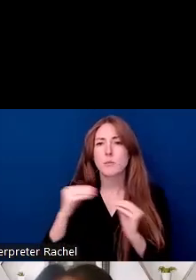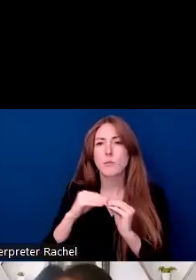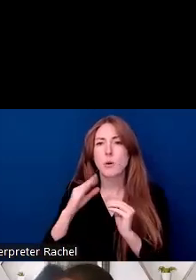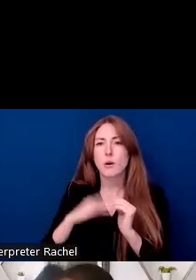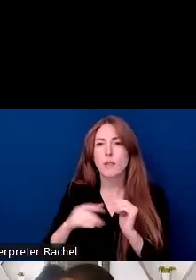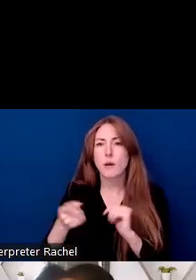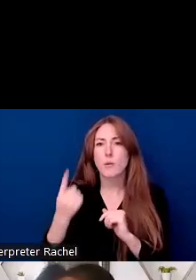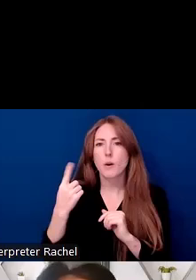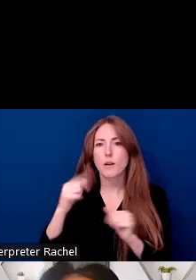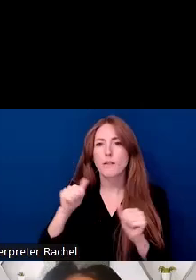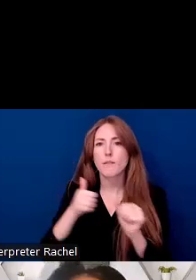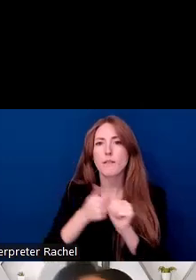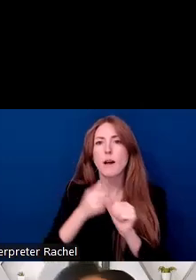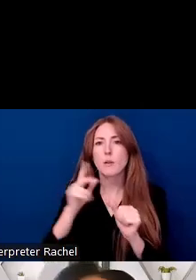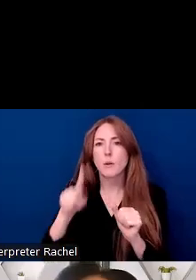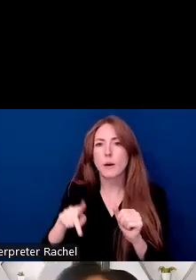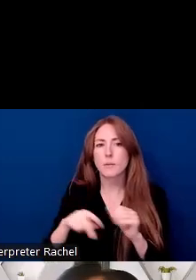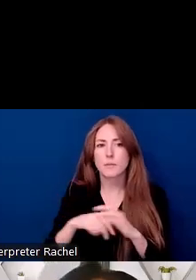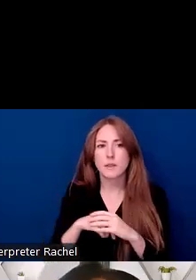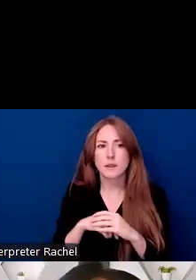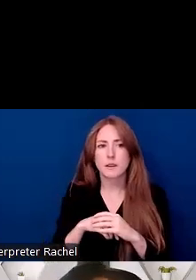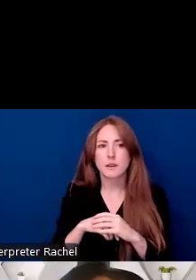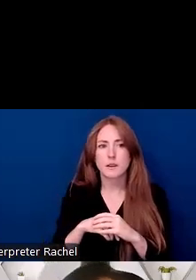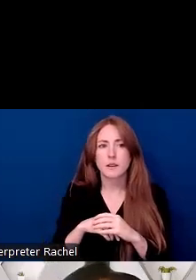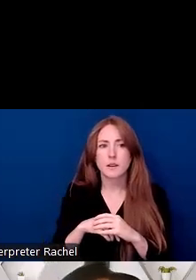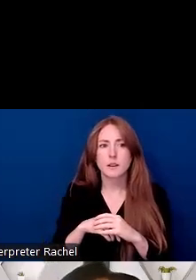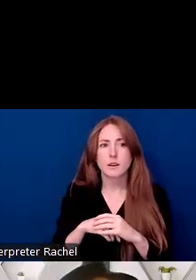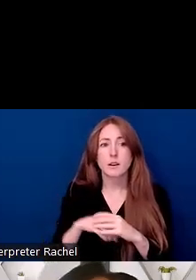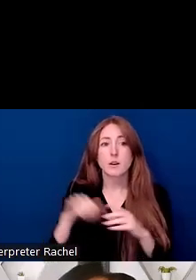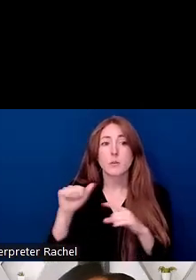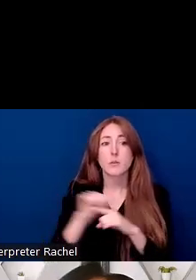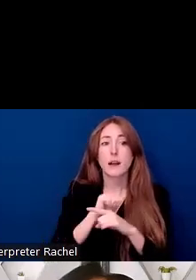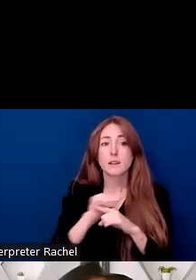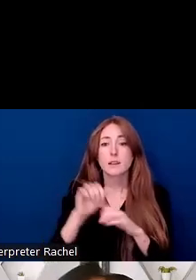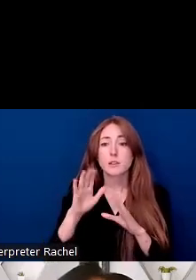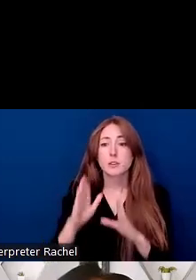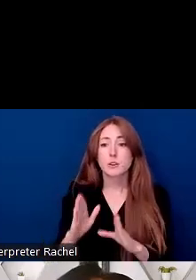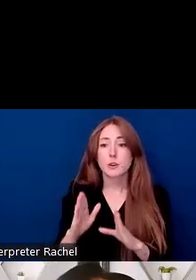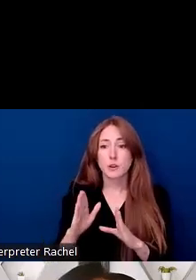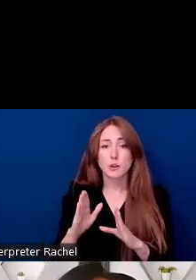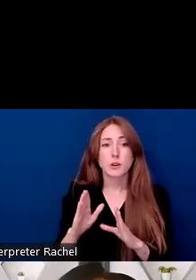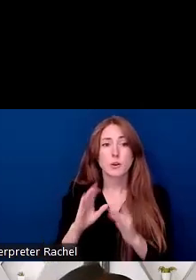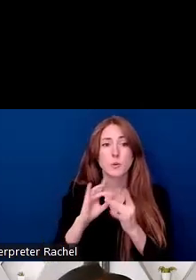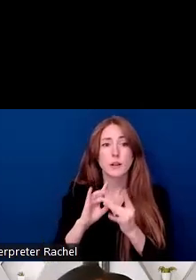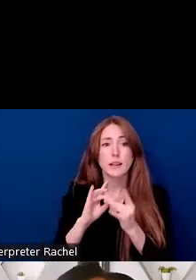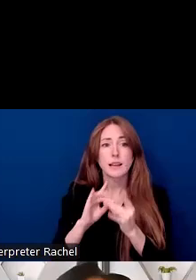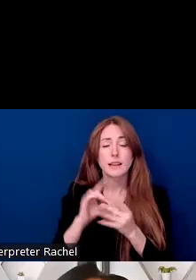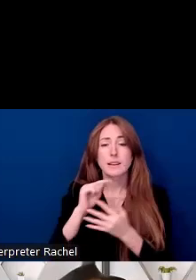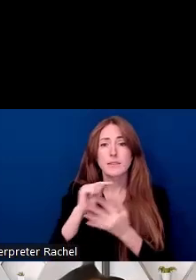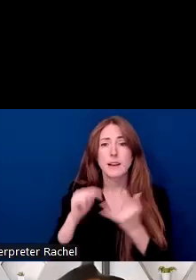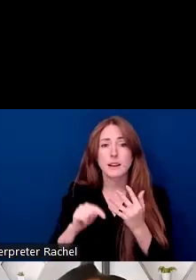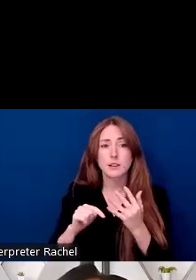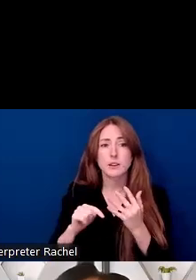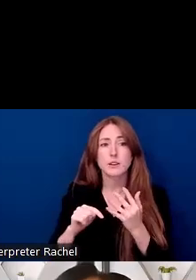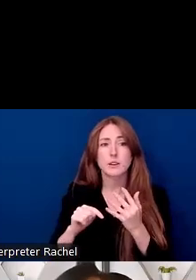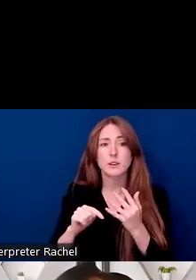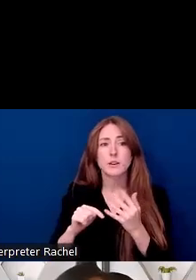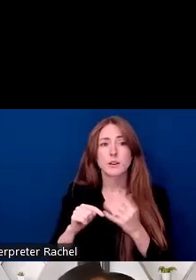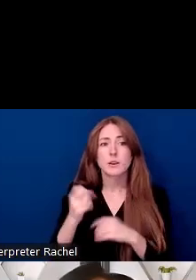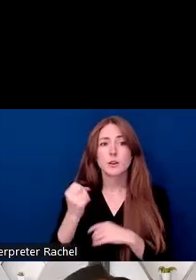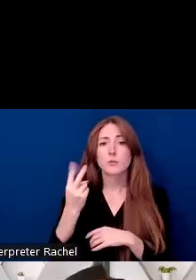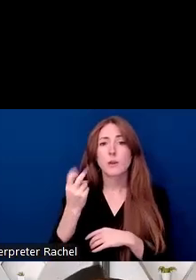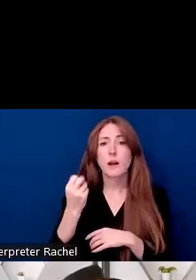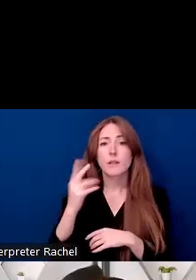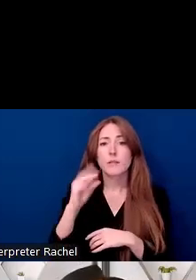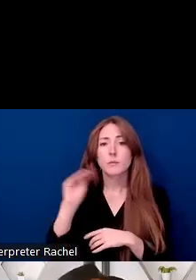points. One for practitioner-related factor retention decreased by 12% for practitioner